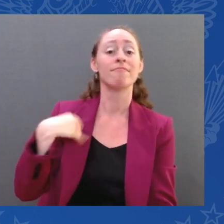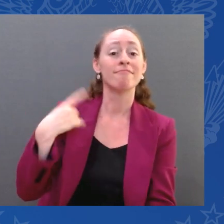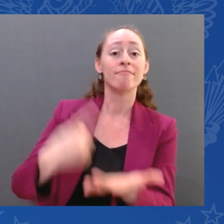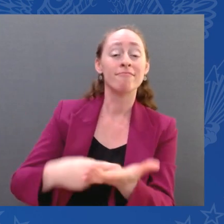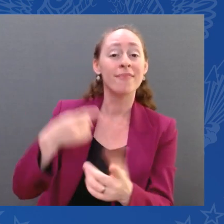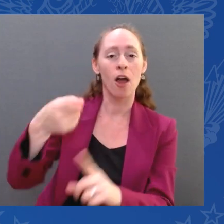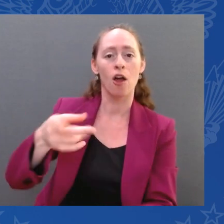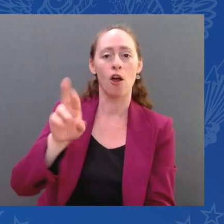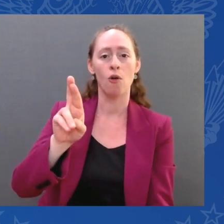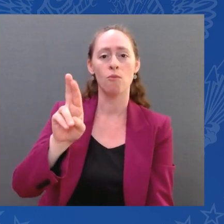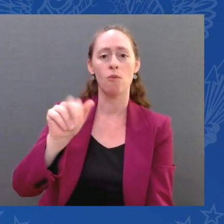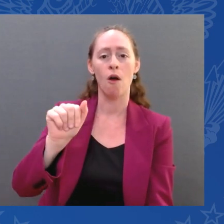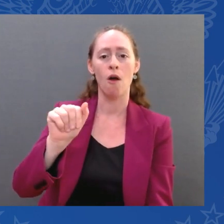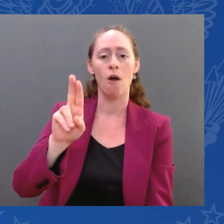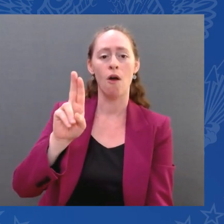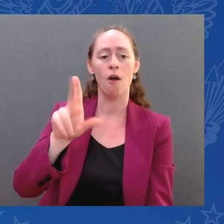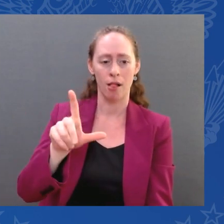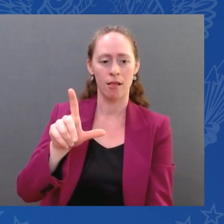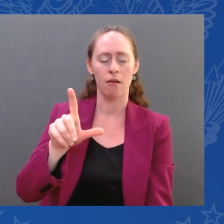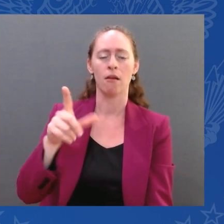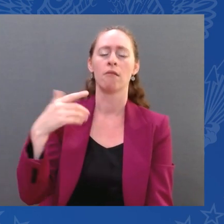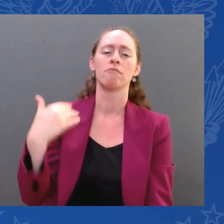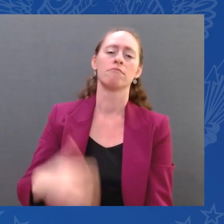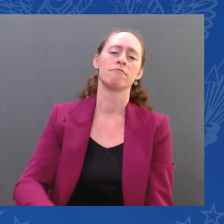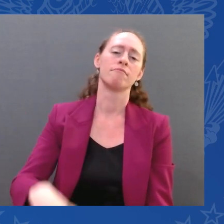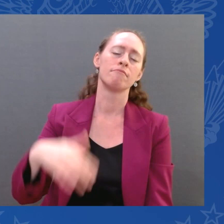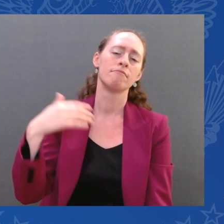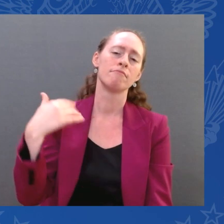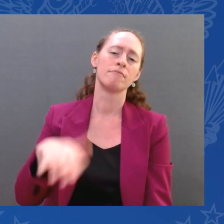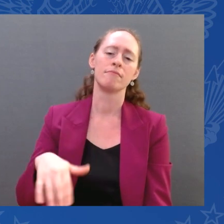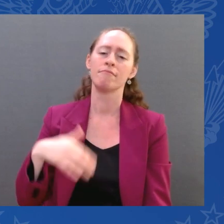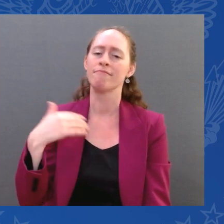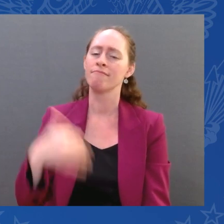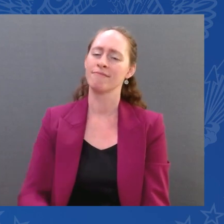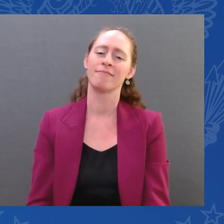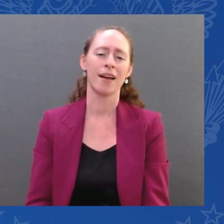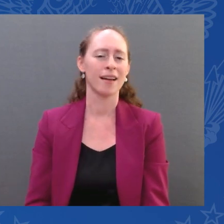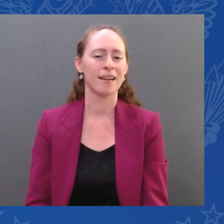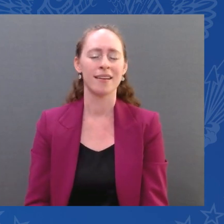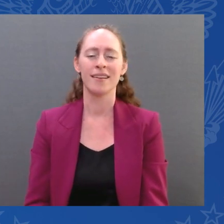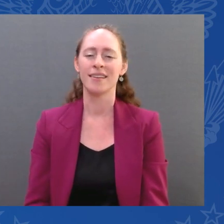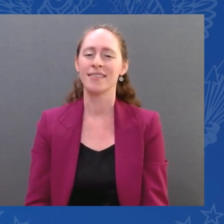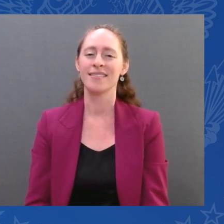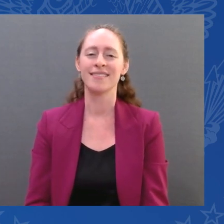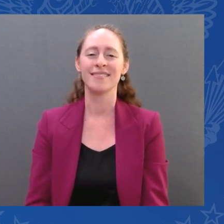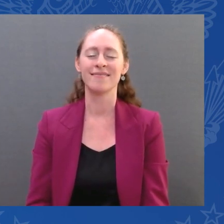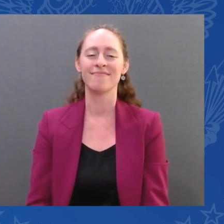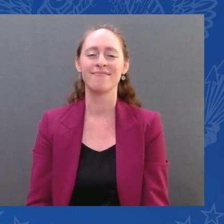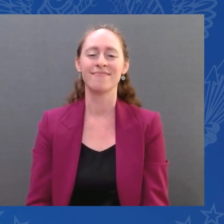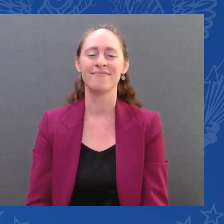Rual is a son of father who fled violence in Mexico and a mother who was a multi-generation Texan.